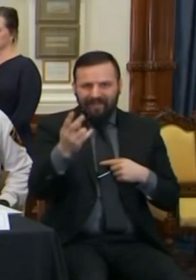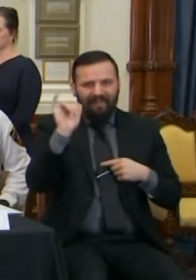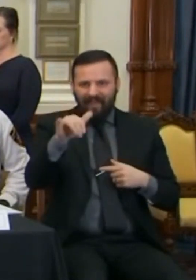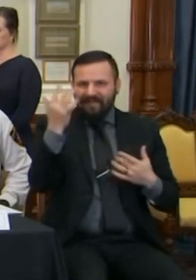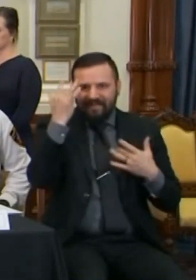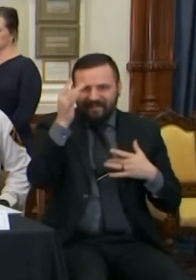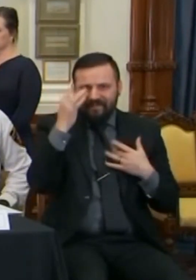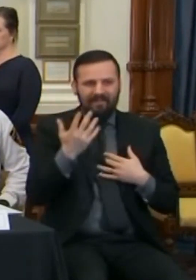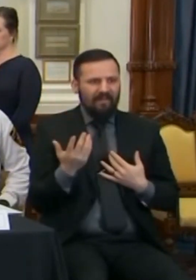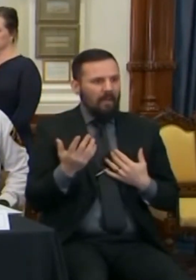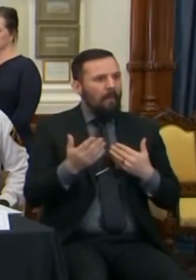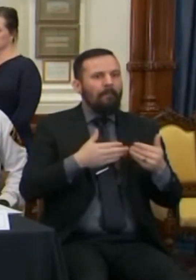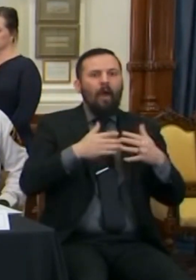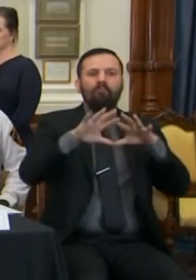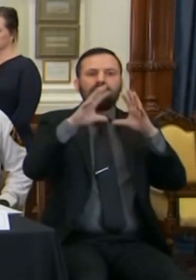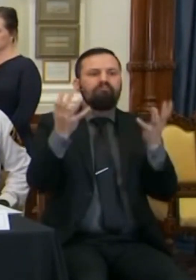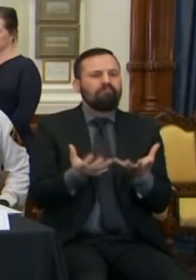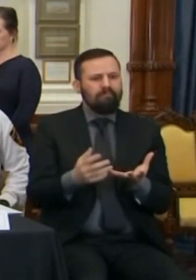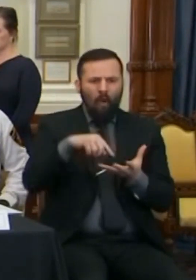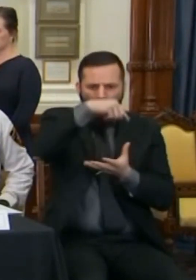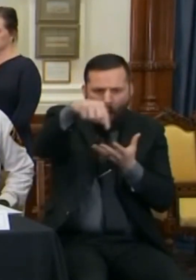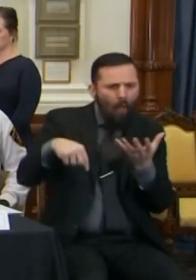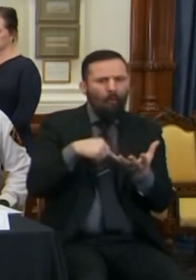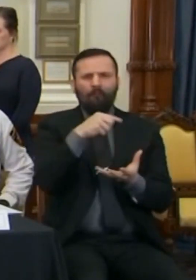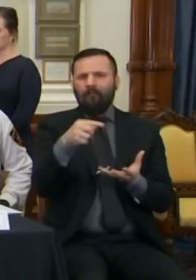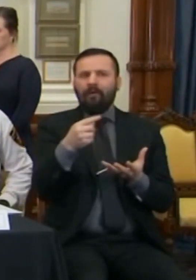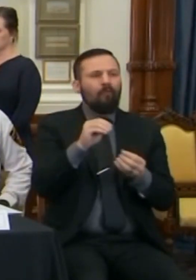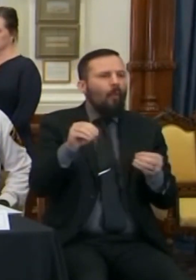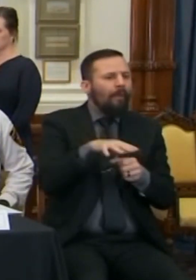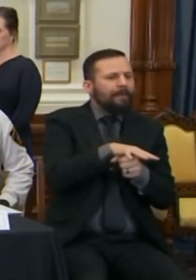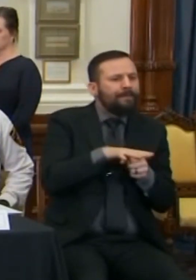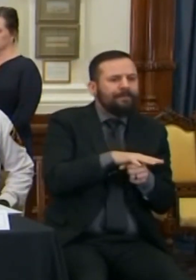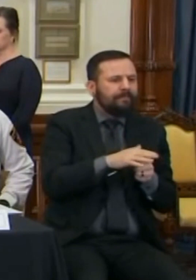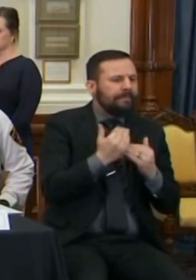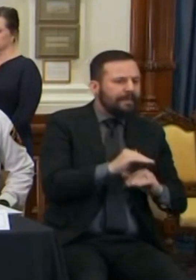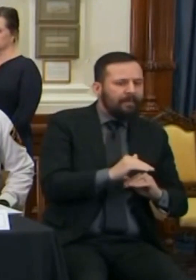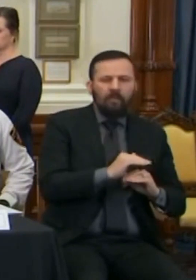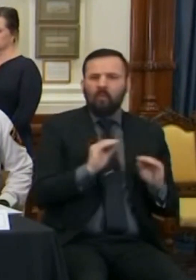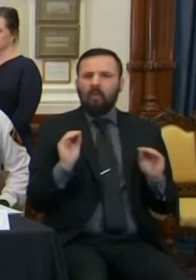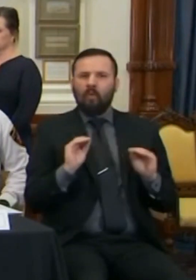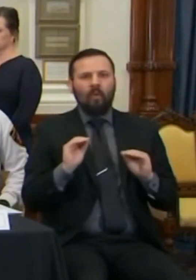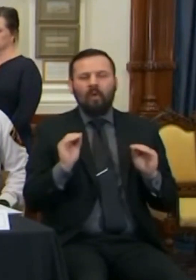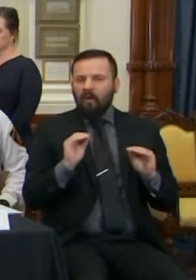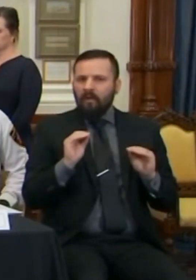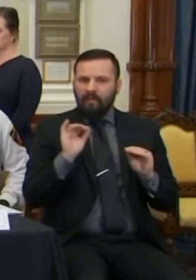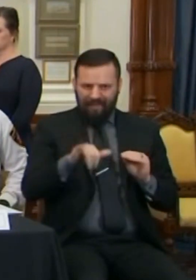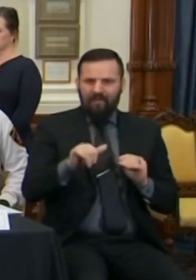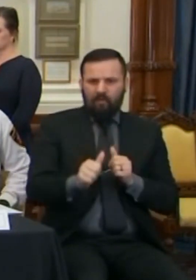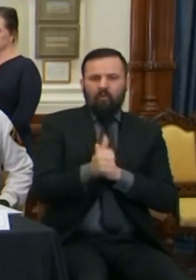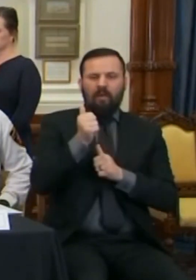no Geographic and no jurisdictional boundaries it threatens the lives of our